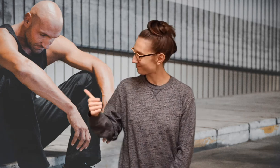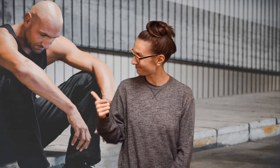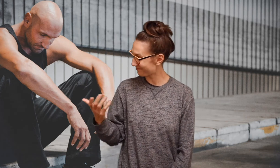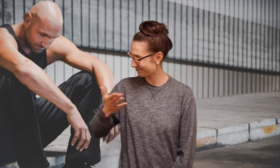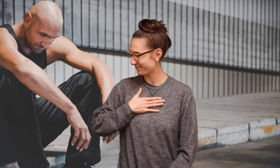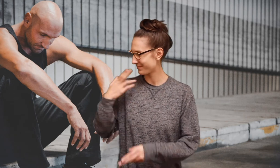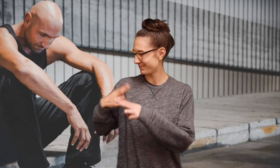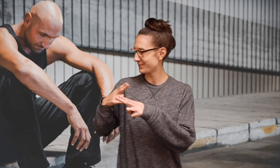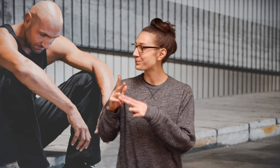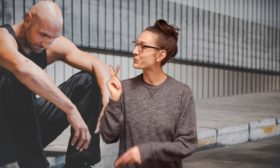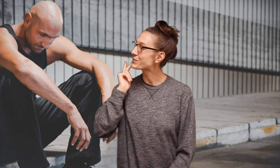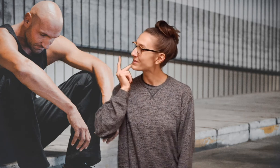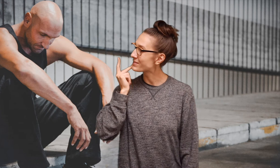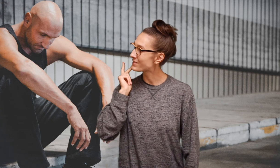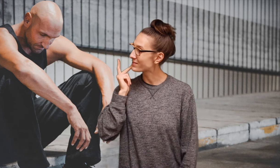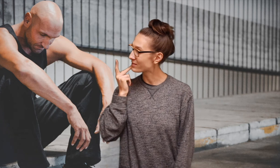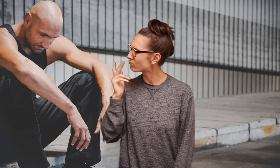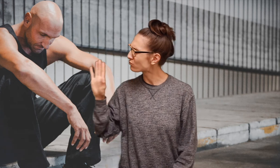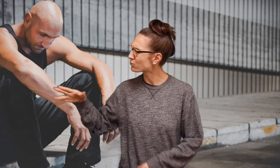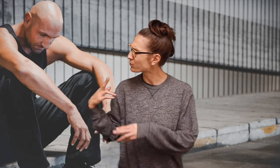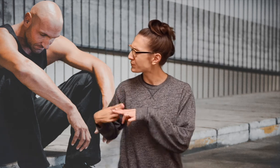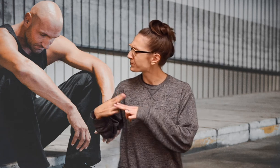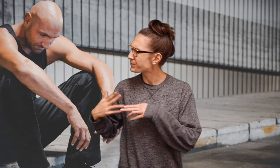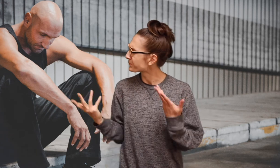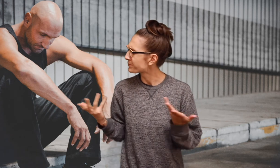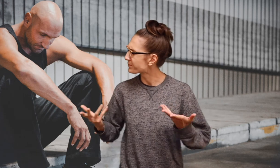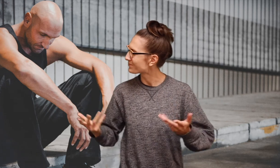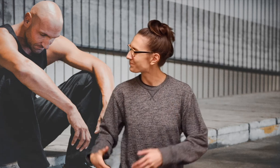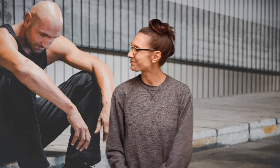My name is K, what is your name?